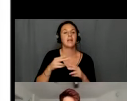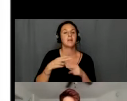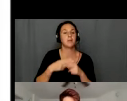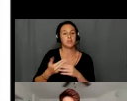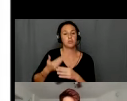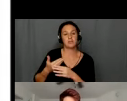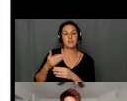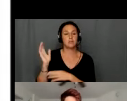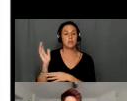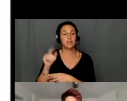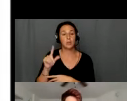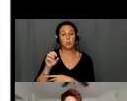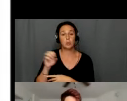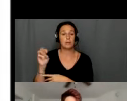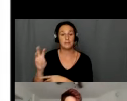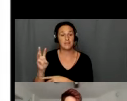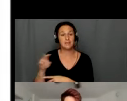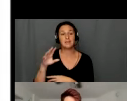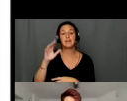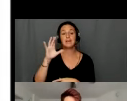cal OSHA adopted its heat